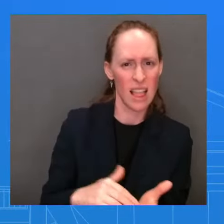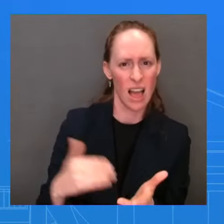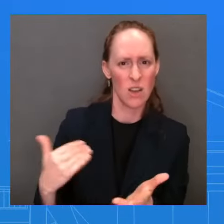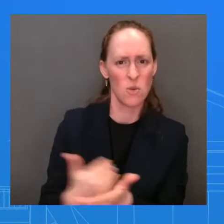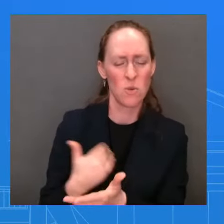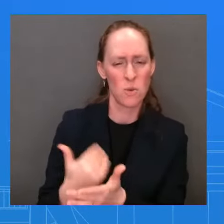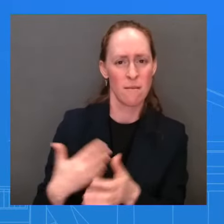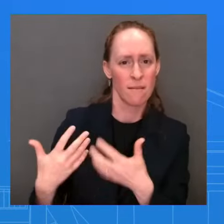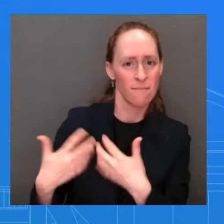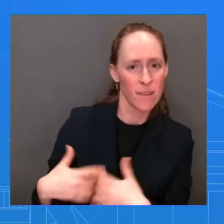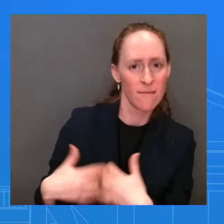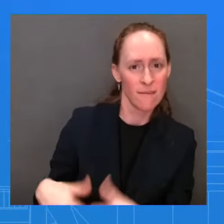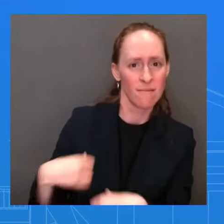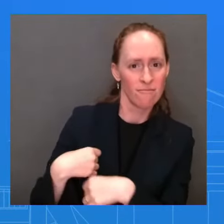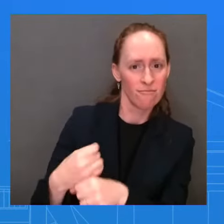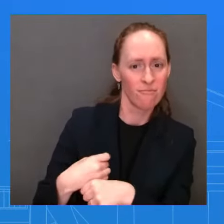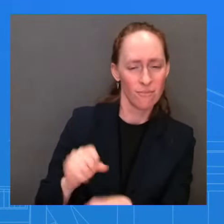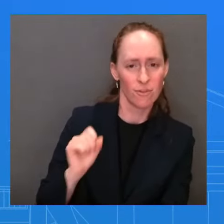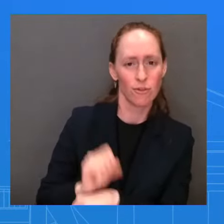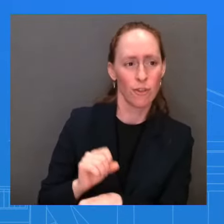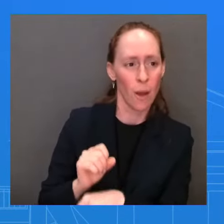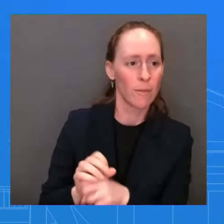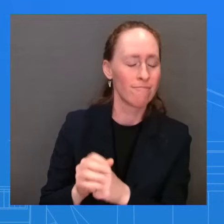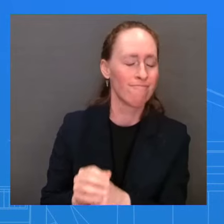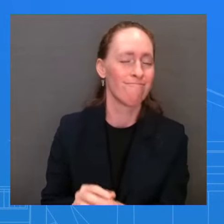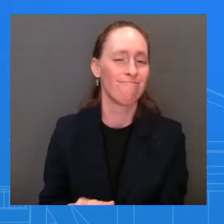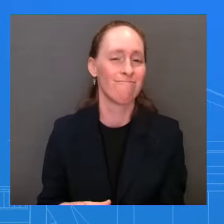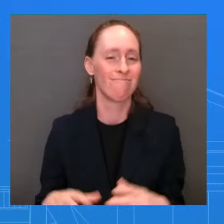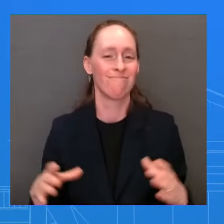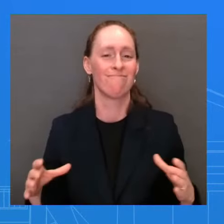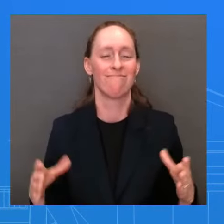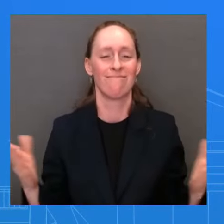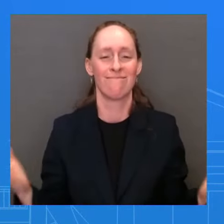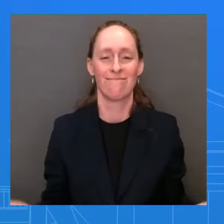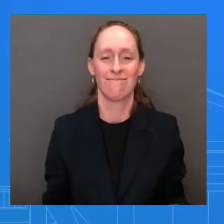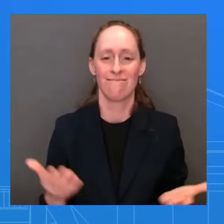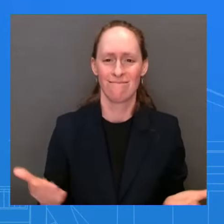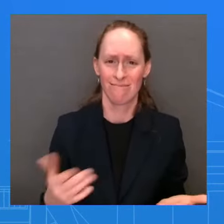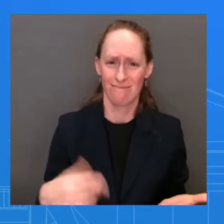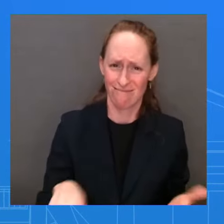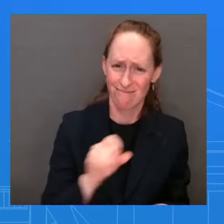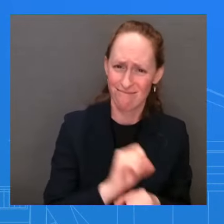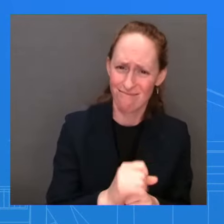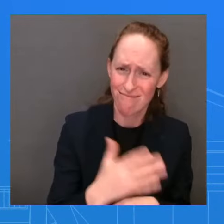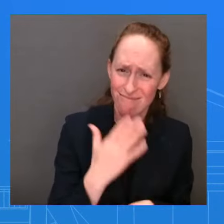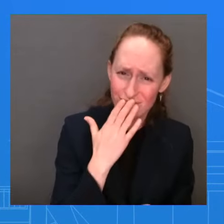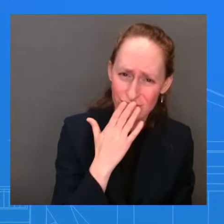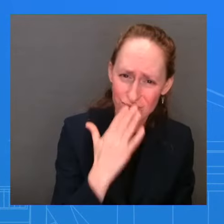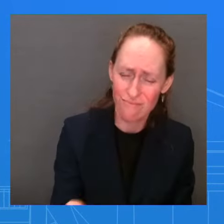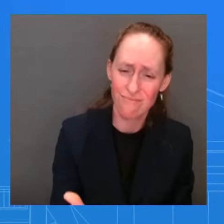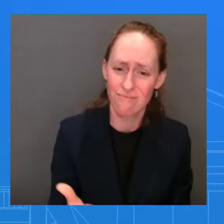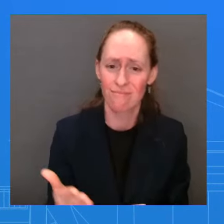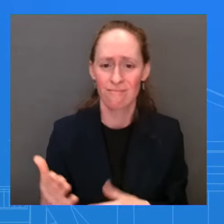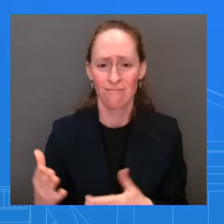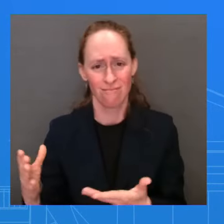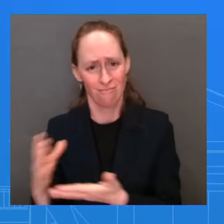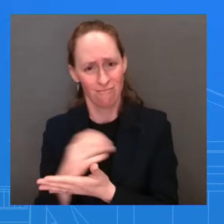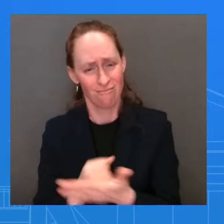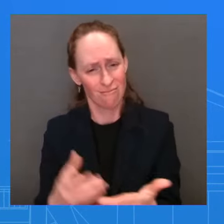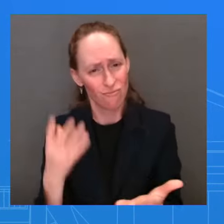You think about creating good-paying jobs; the President talked about that. He talked about 12.6 million jobs being created. That's going to -- that's going to continue